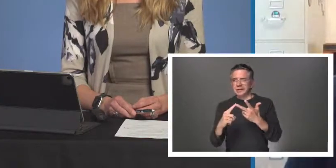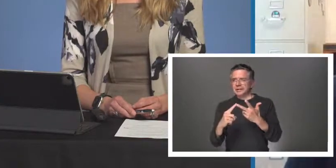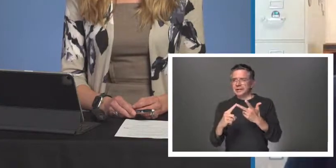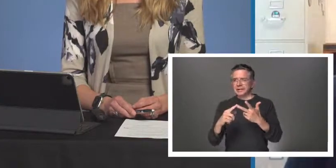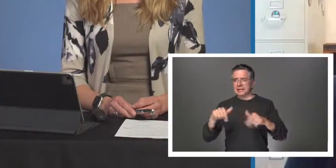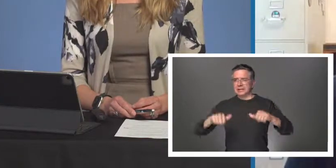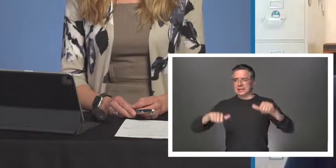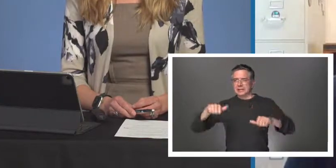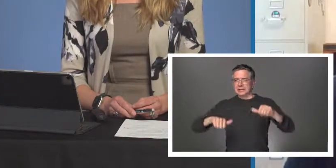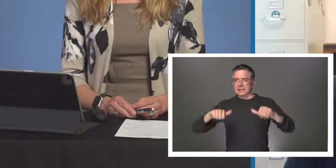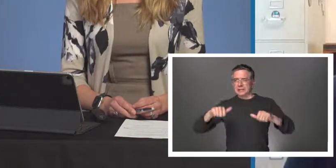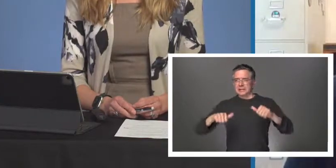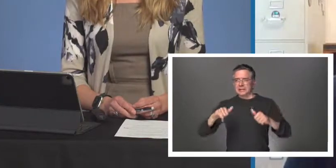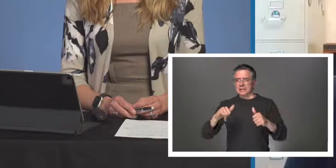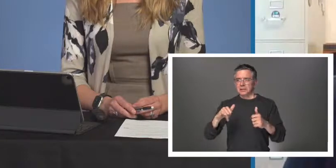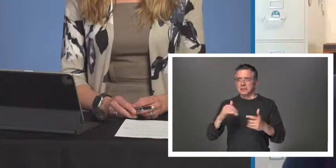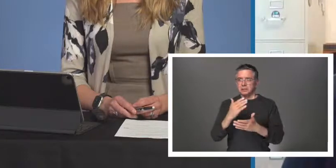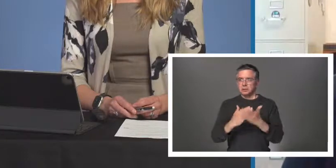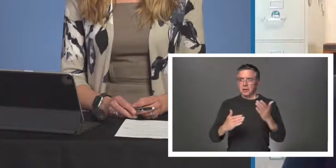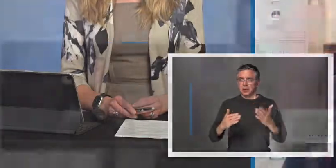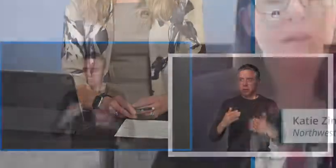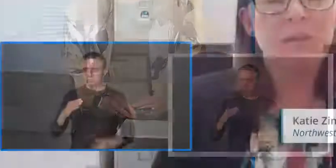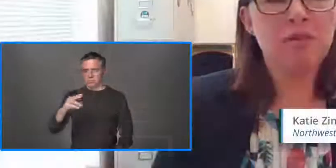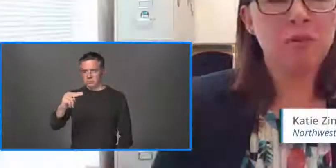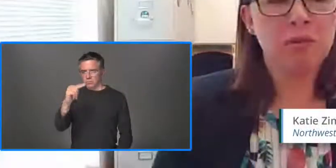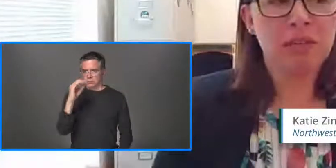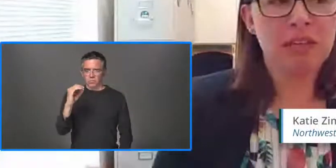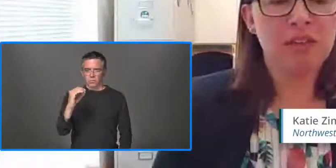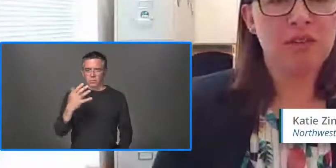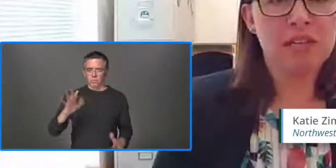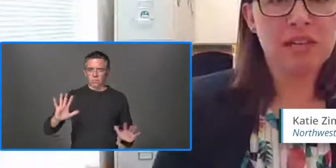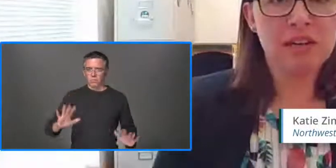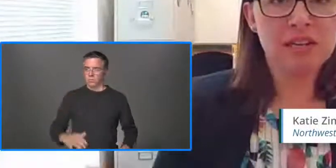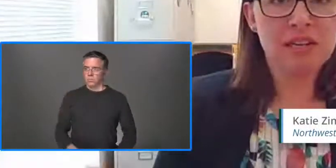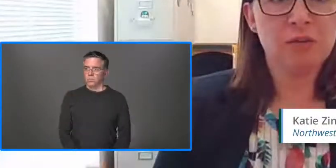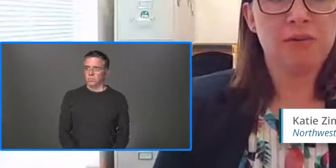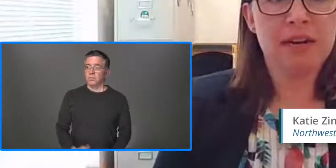like, "No, I'm really not interested." Now, as we're working through this later stage,